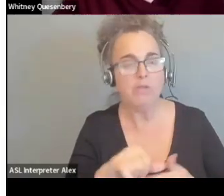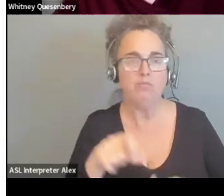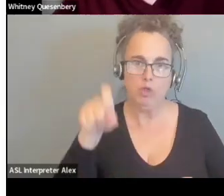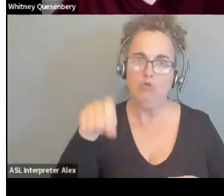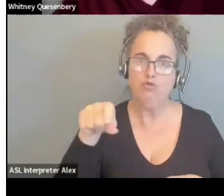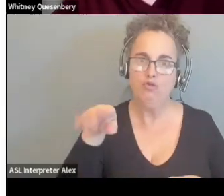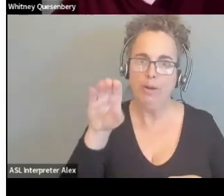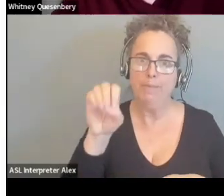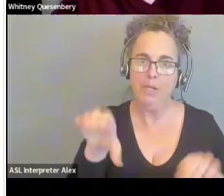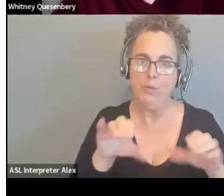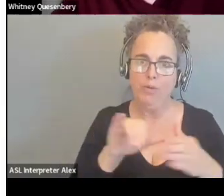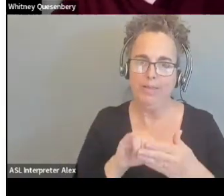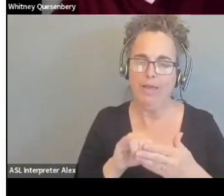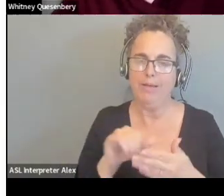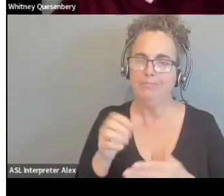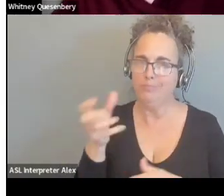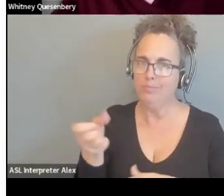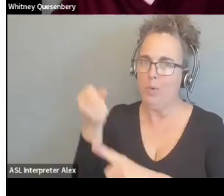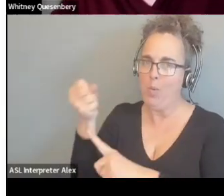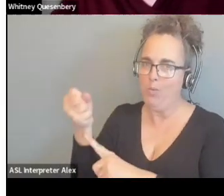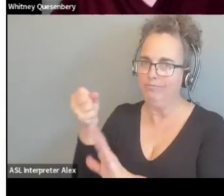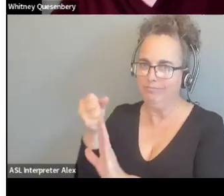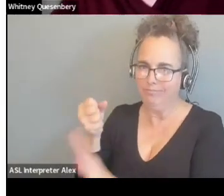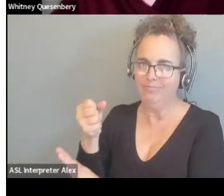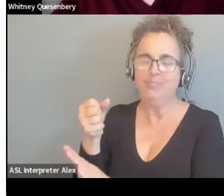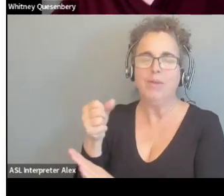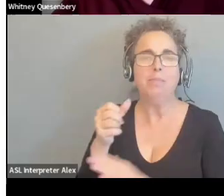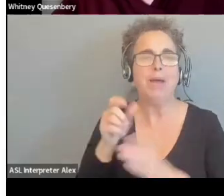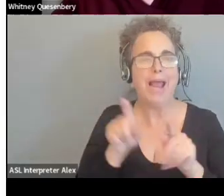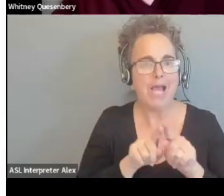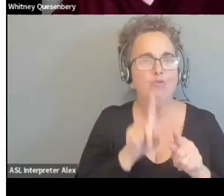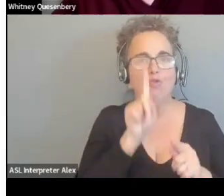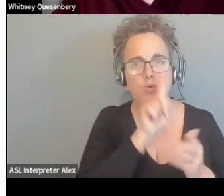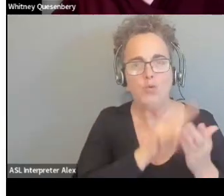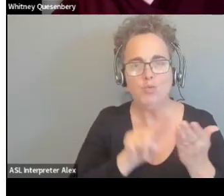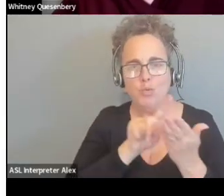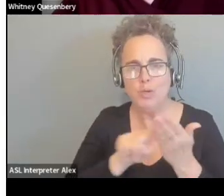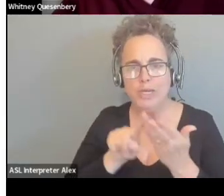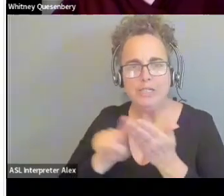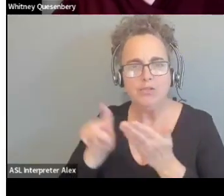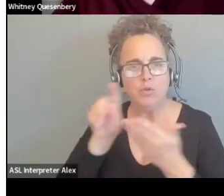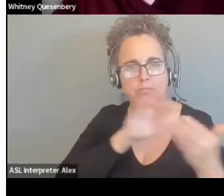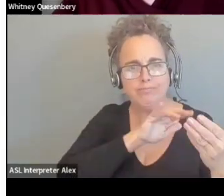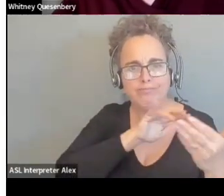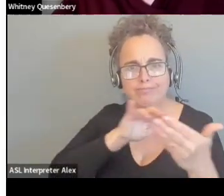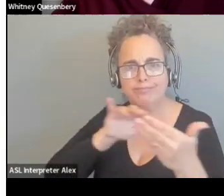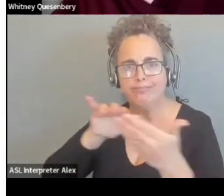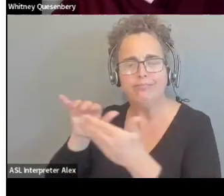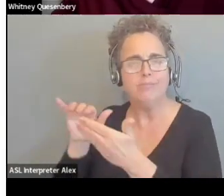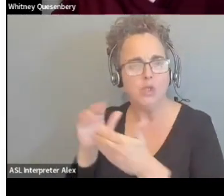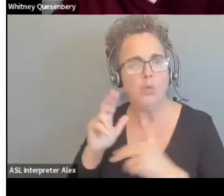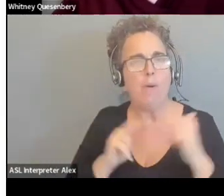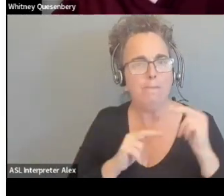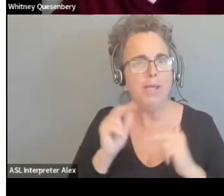We'll leave that aside. But over time, as you do research, you will build up a collection of stories for yourself